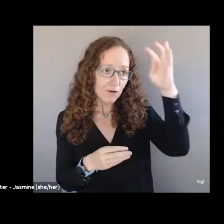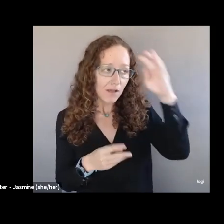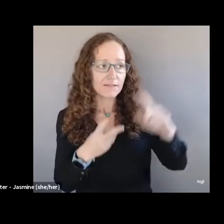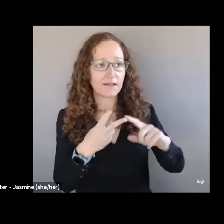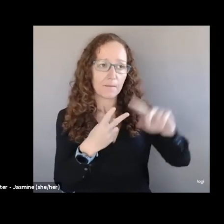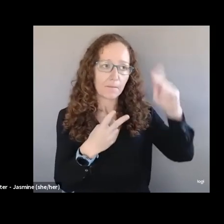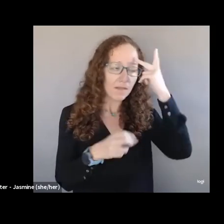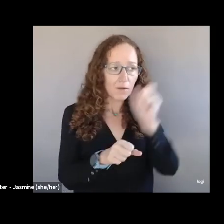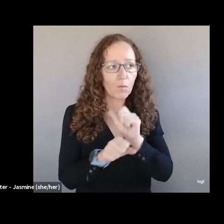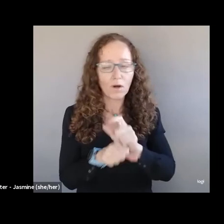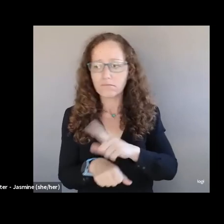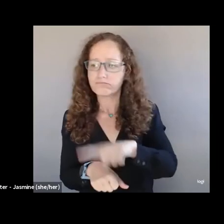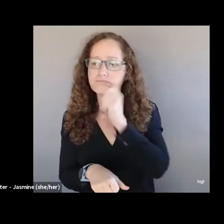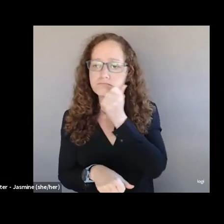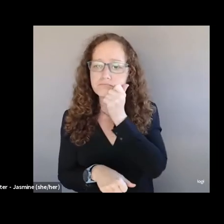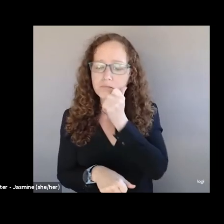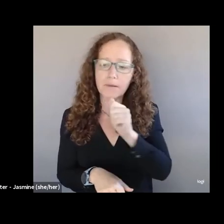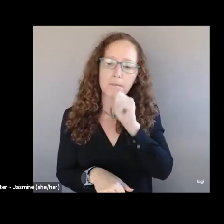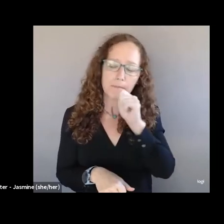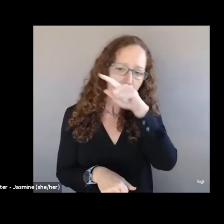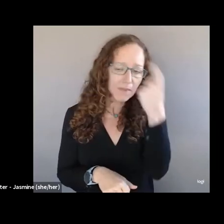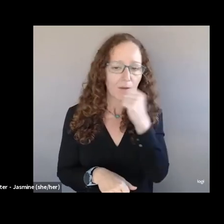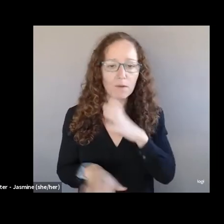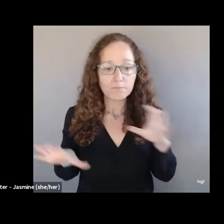Thank you so much for grounding this space. Good afternoon,